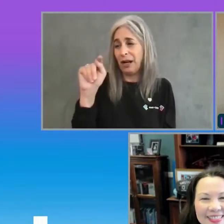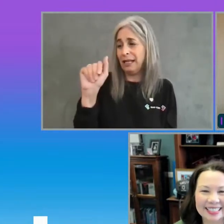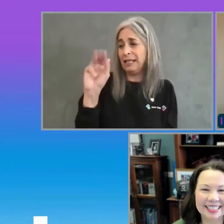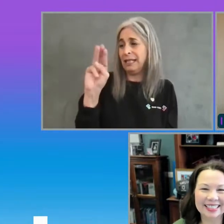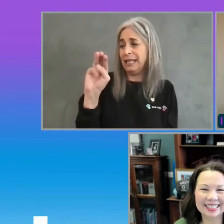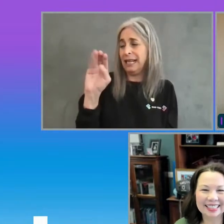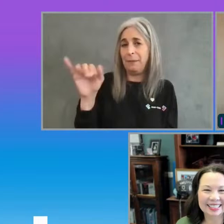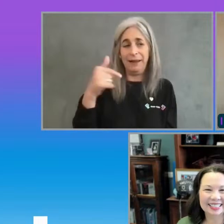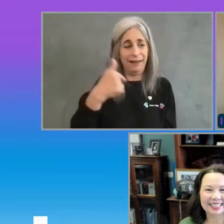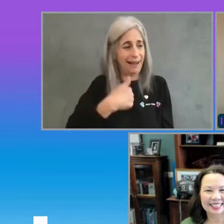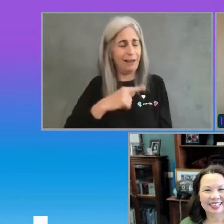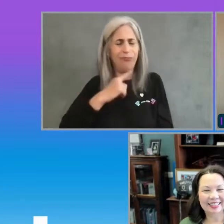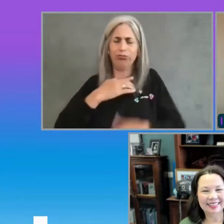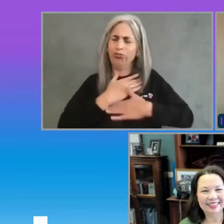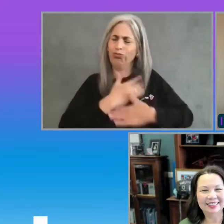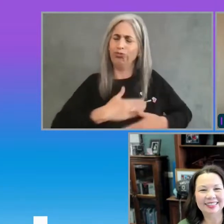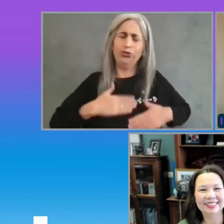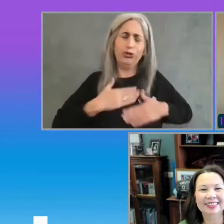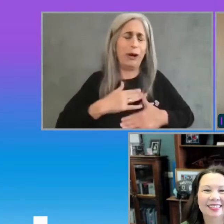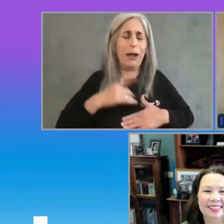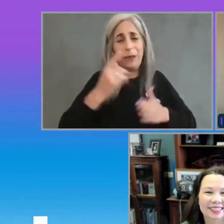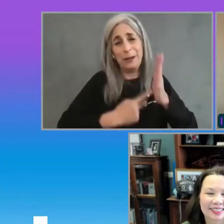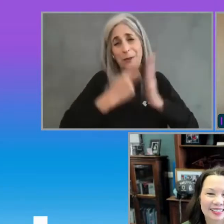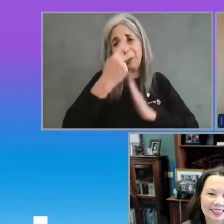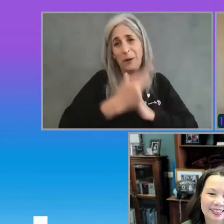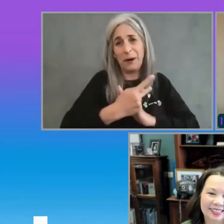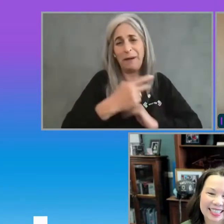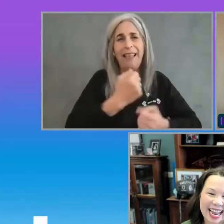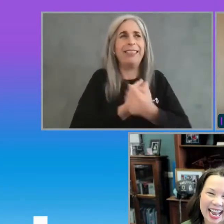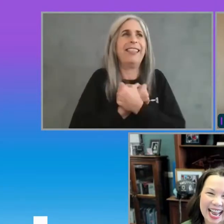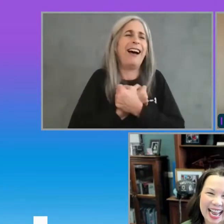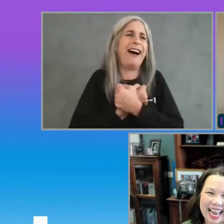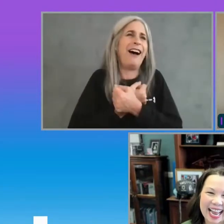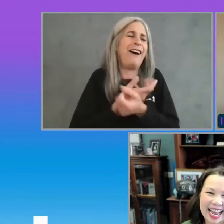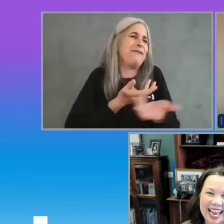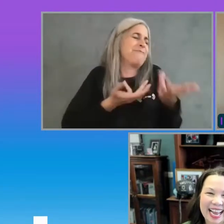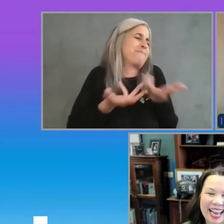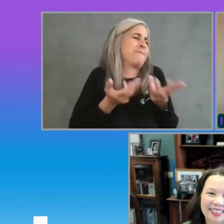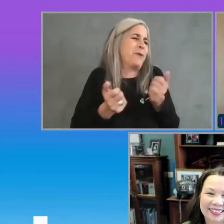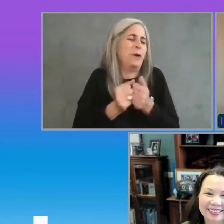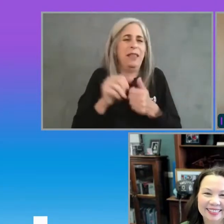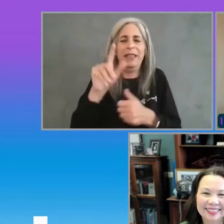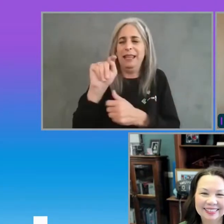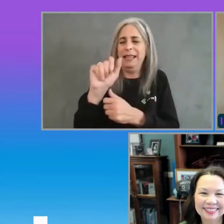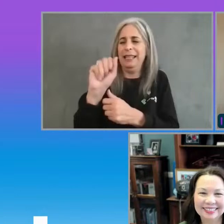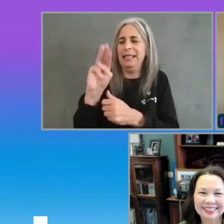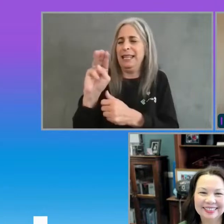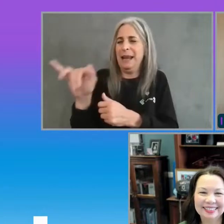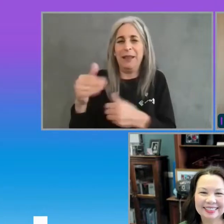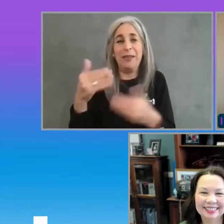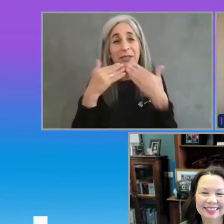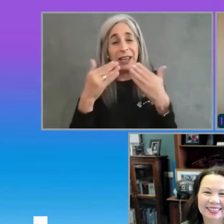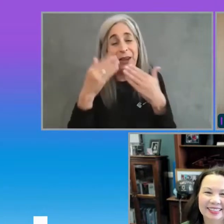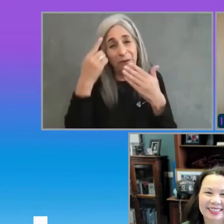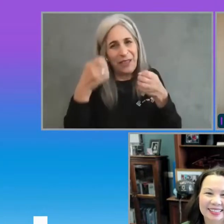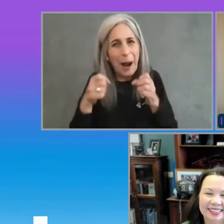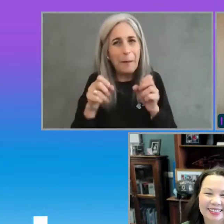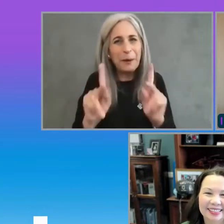I, we really enjoyed being on this program. I love being with Tammy anytime I can. So thank